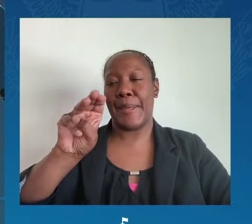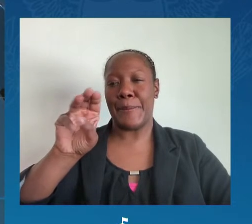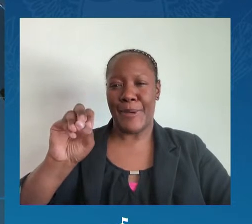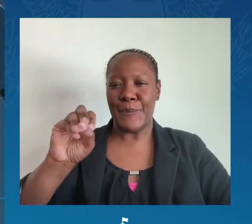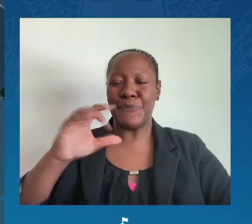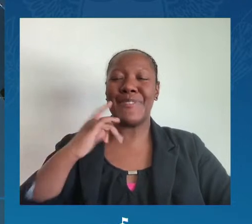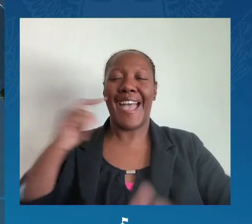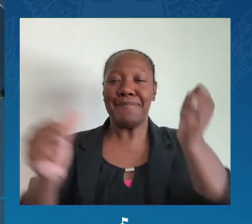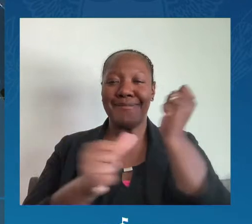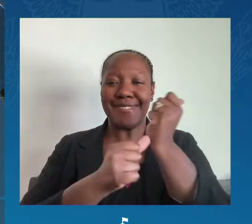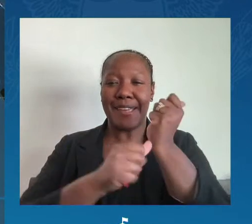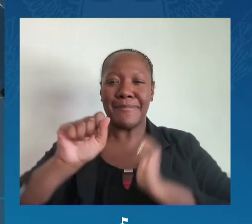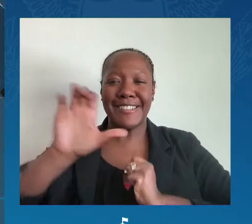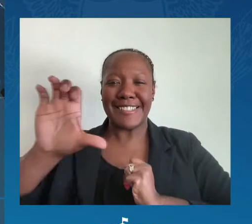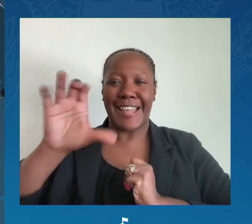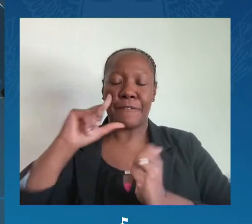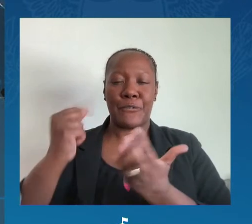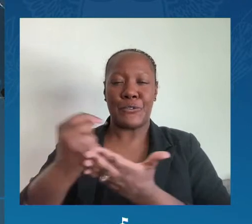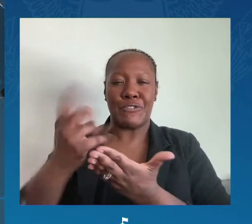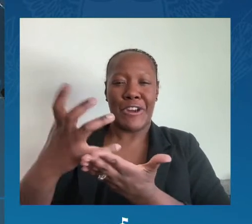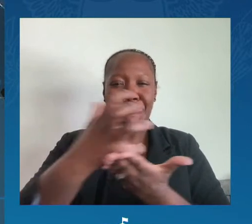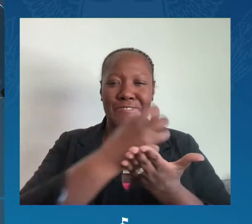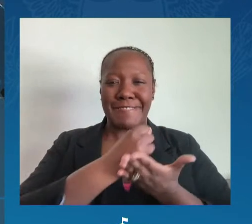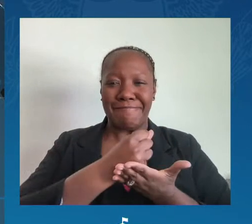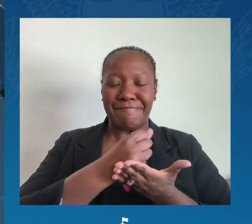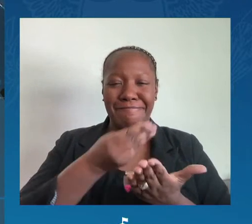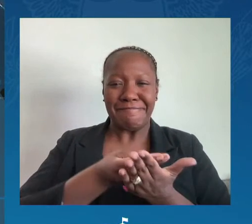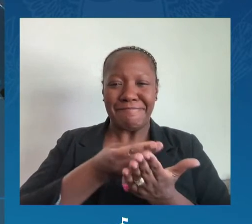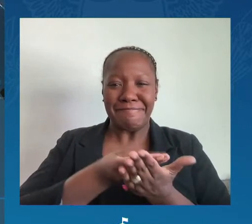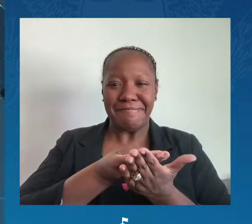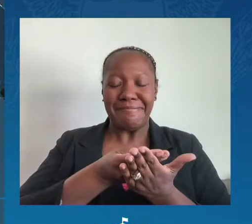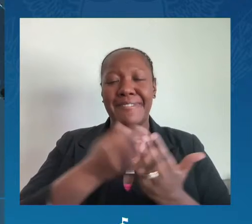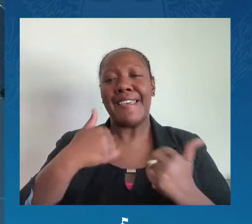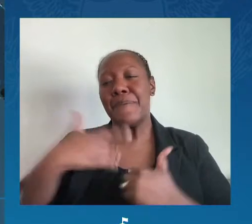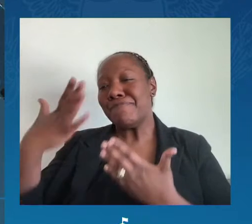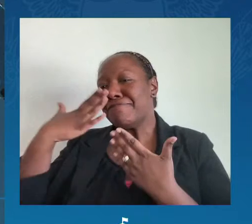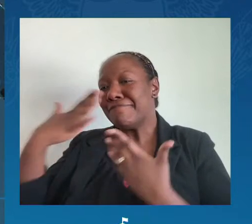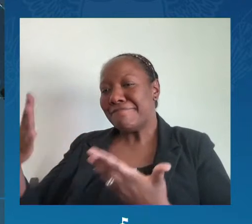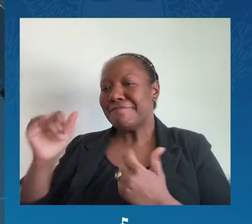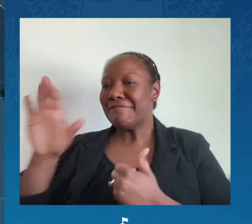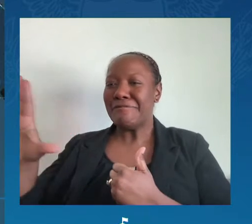for being here today and for his efforts to strengthen the African Diaspora community.